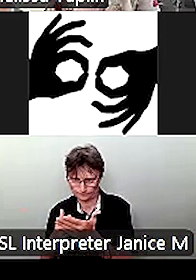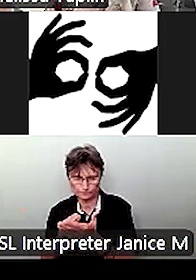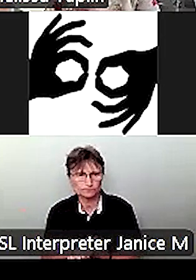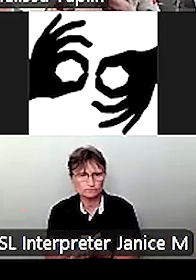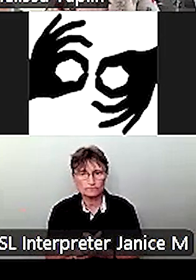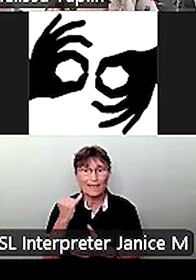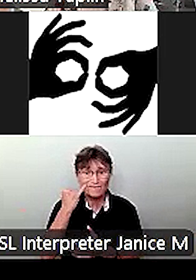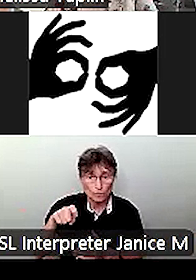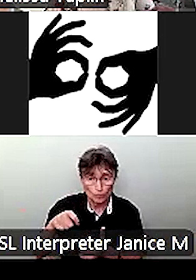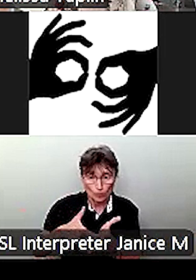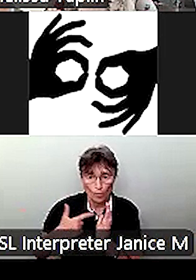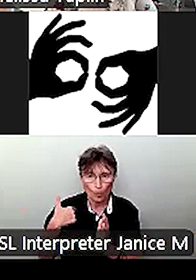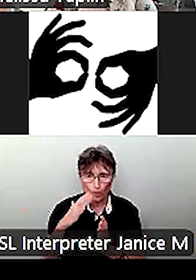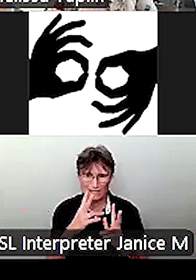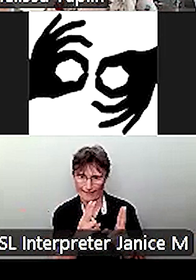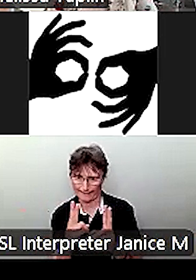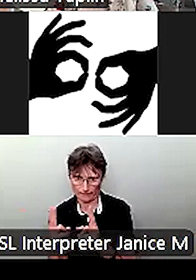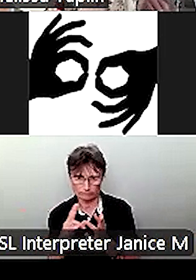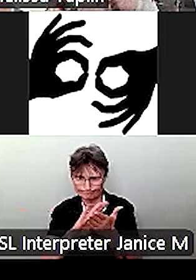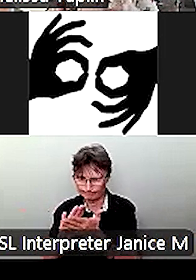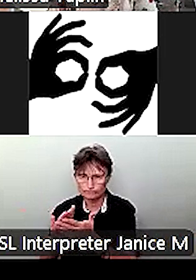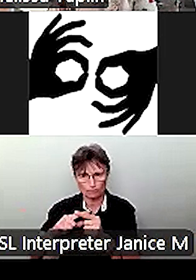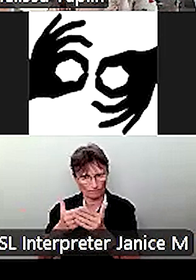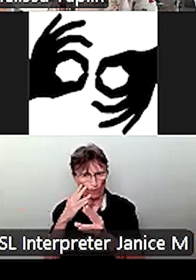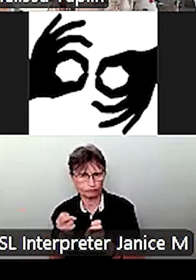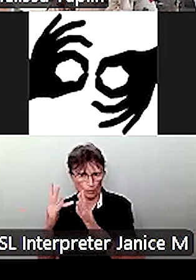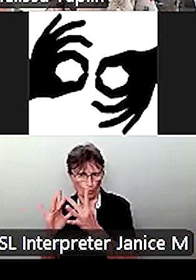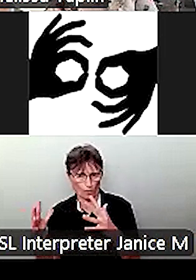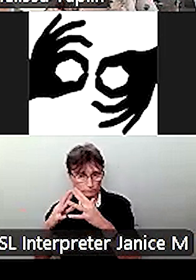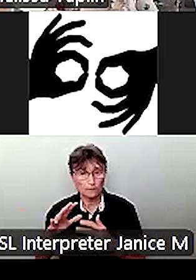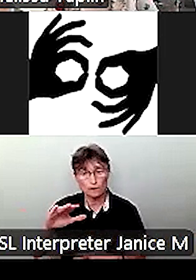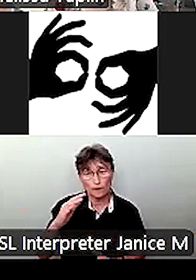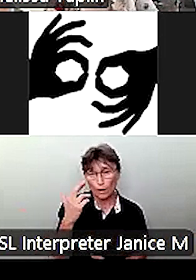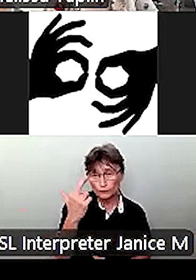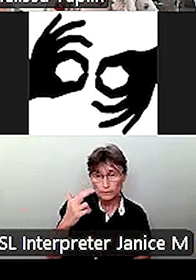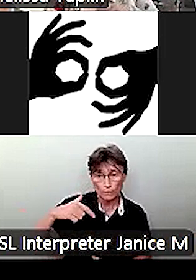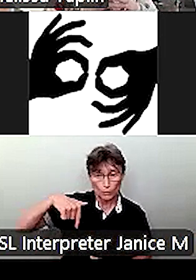So because we're not going to be sharing the question and answer as part of the recording,